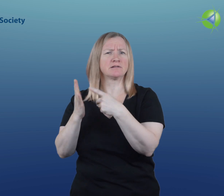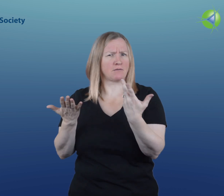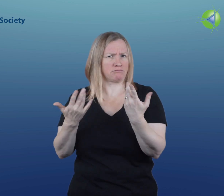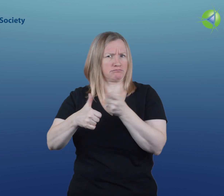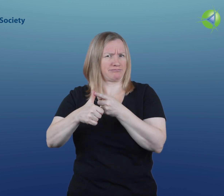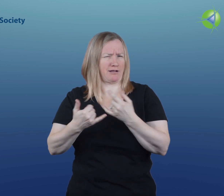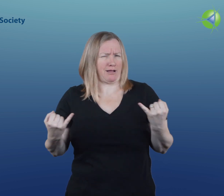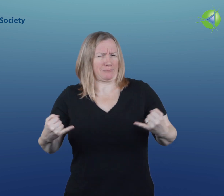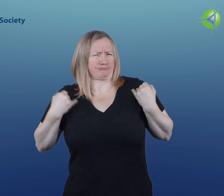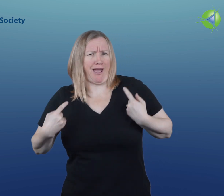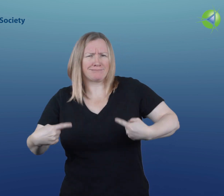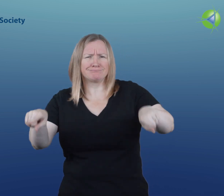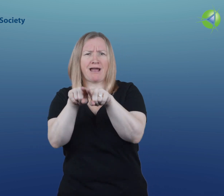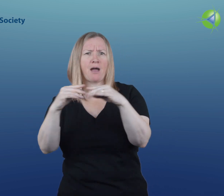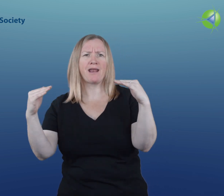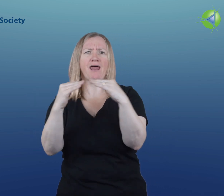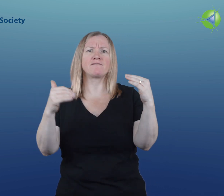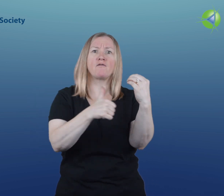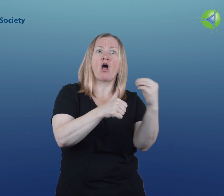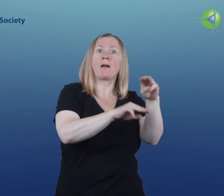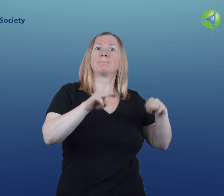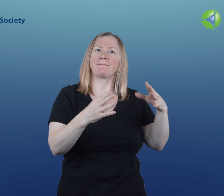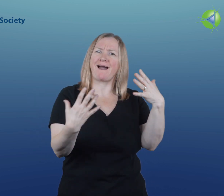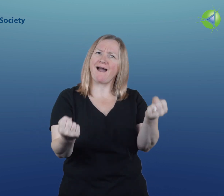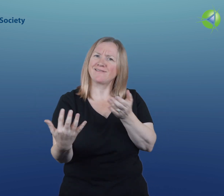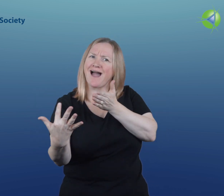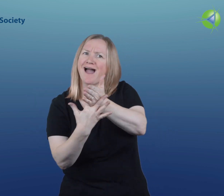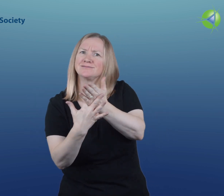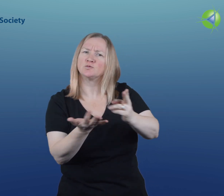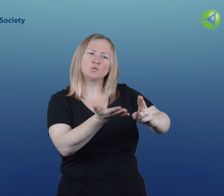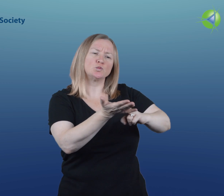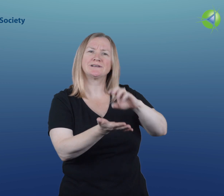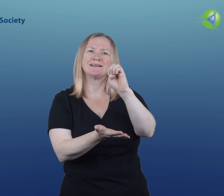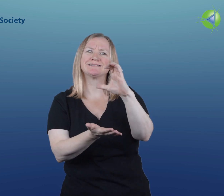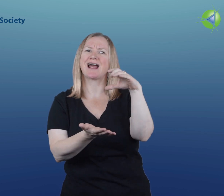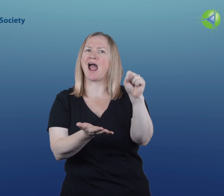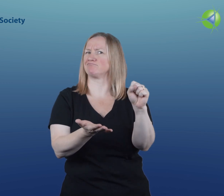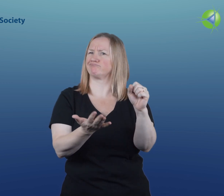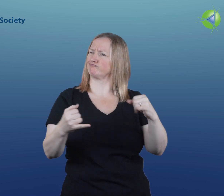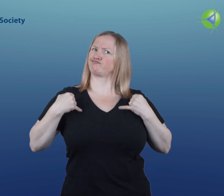enjoy the same level of access and use of ECS as most people and